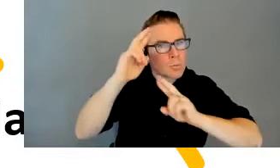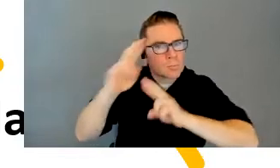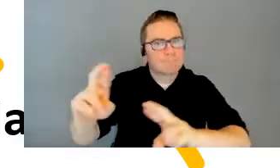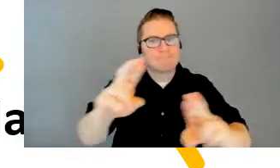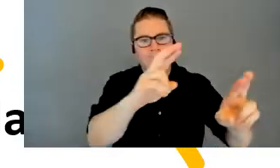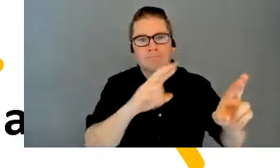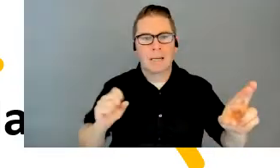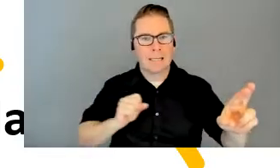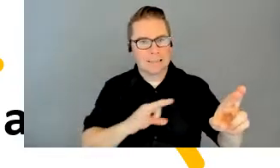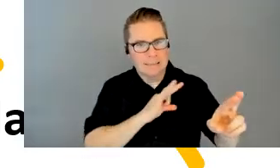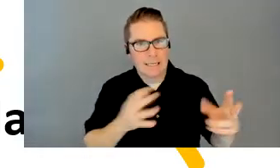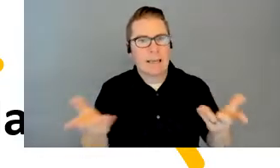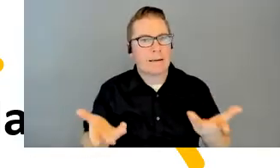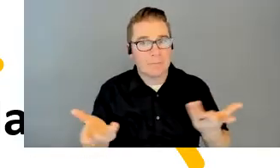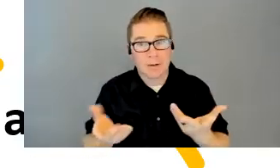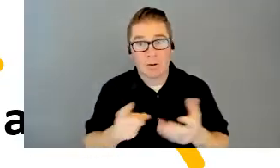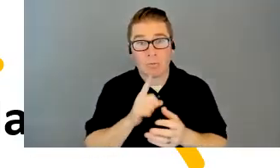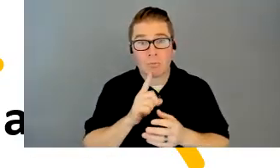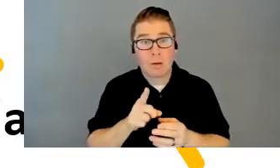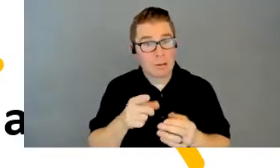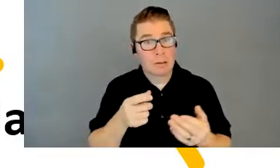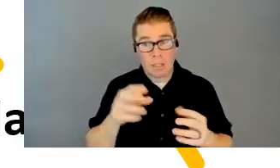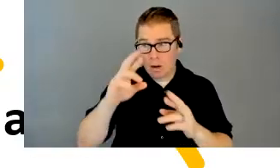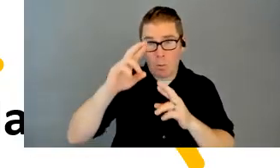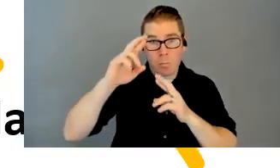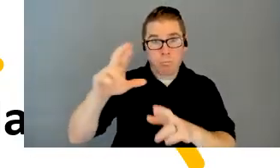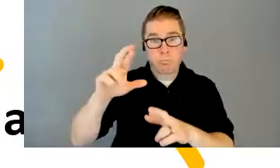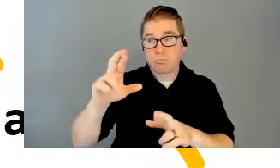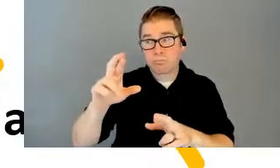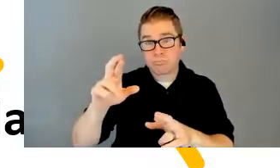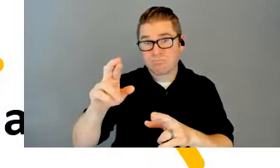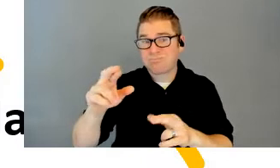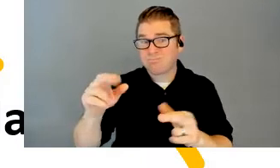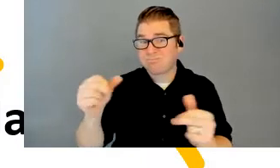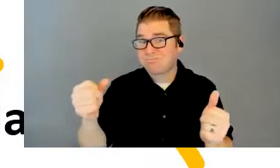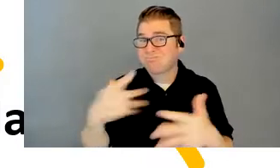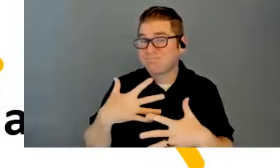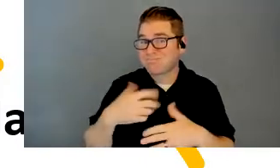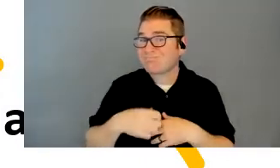So much so that they're afraid of you somehow